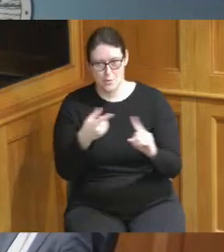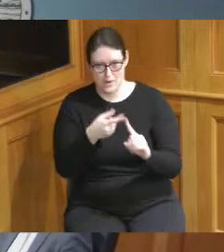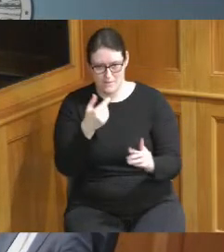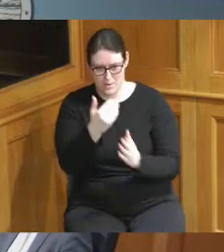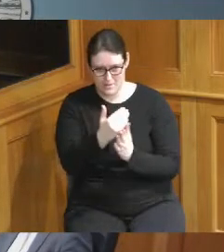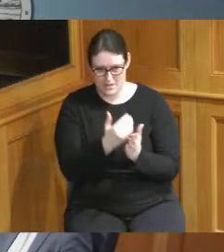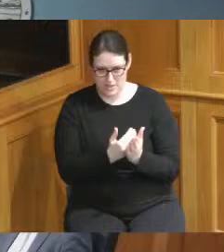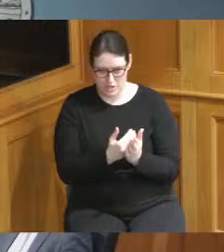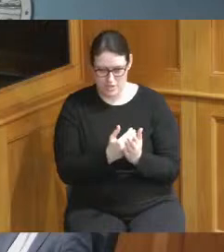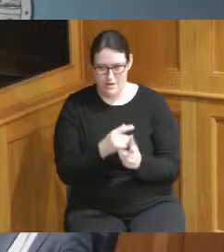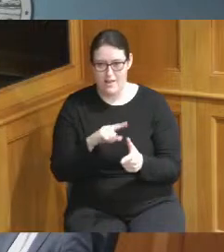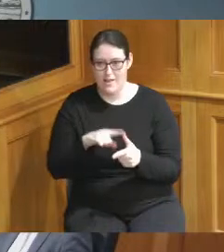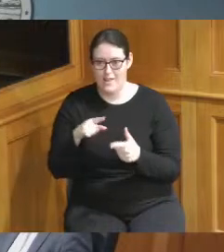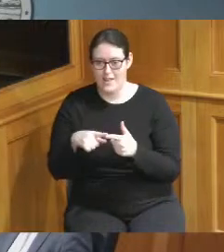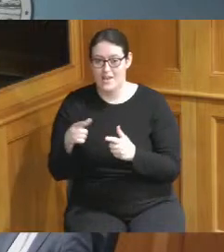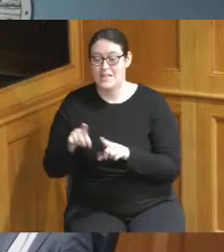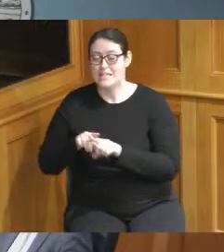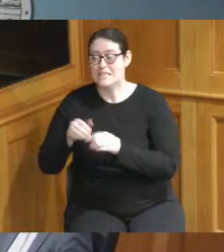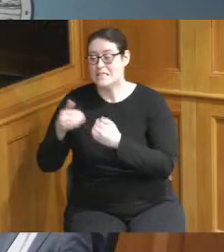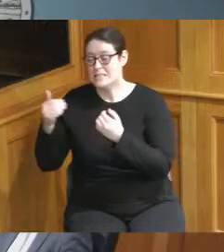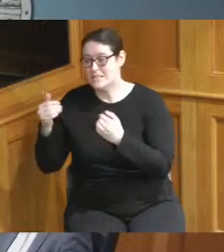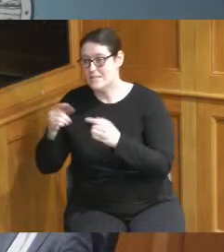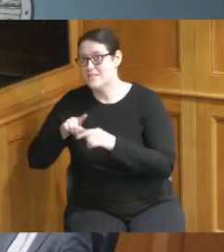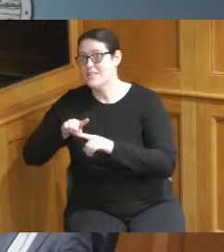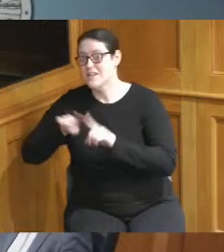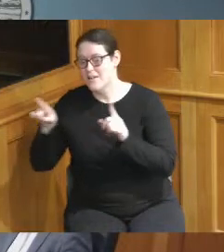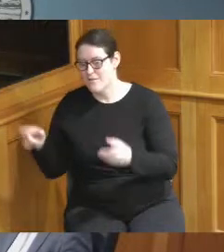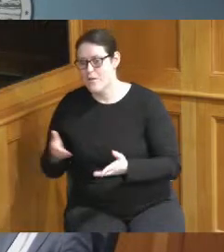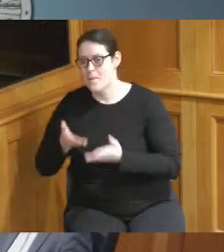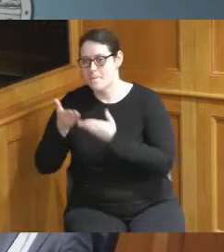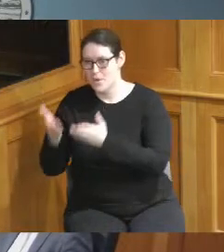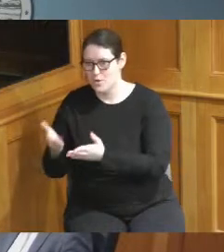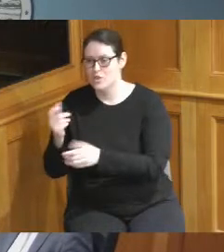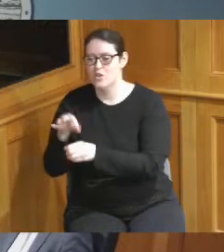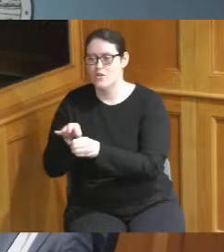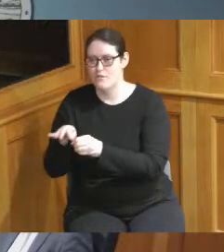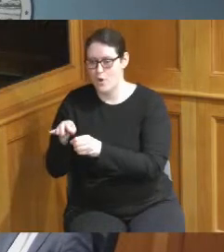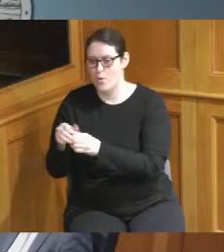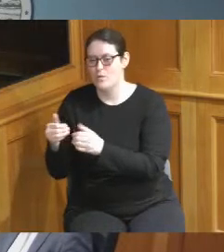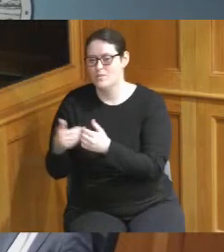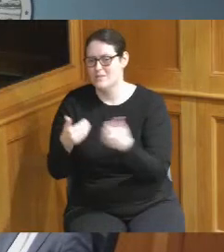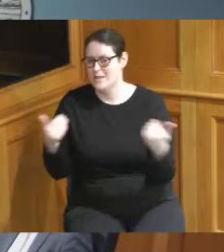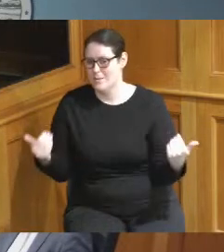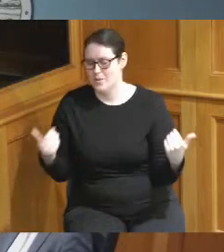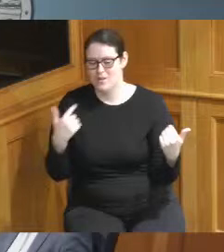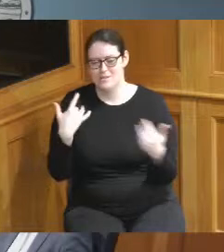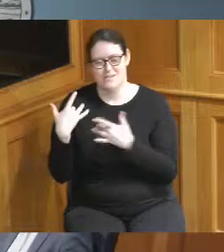on the East and then Central as it as it hooks up around to the to the to the West so yeah I